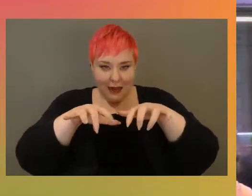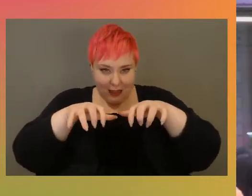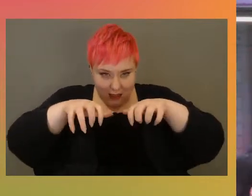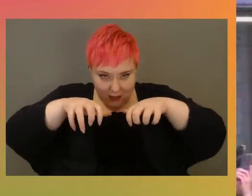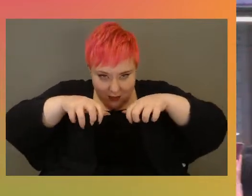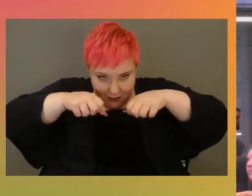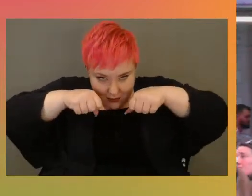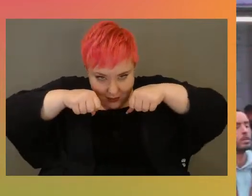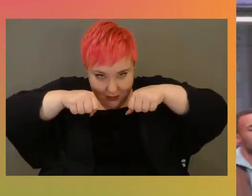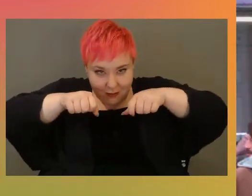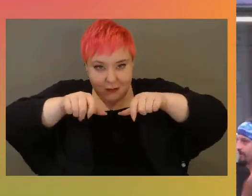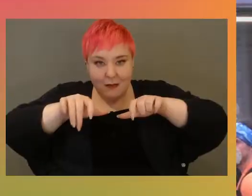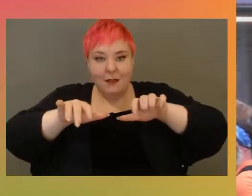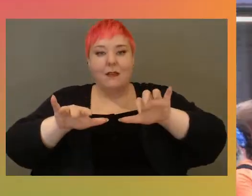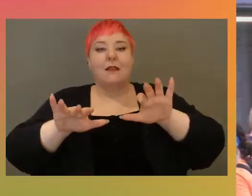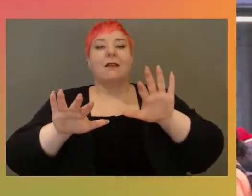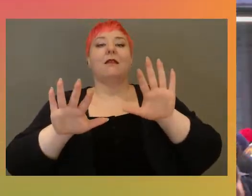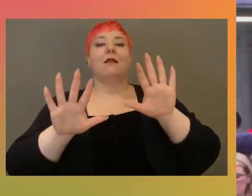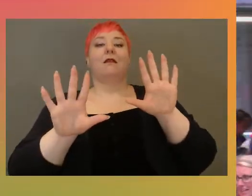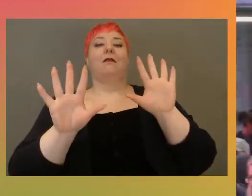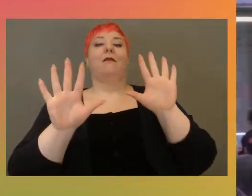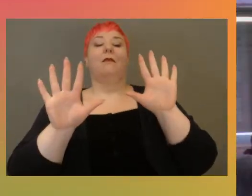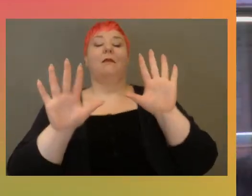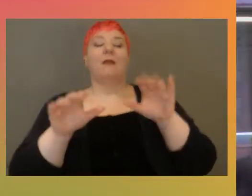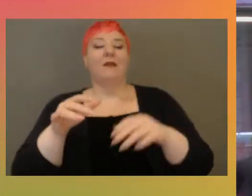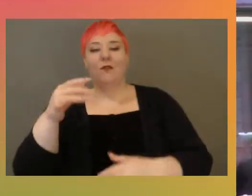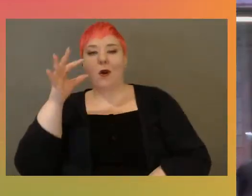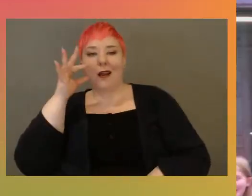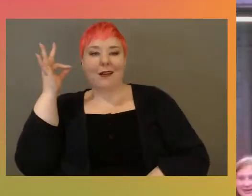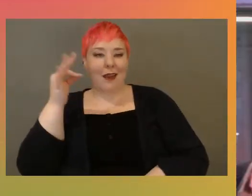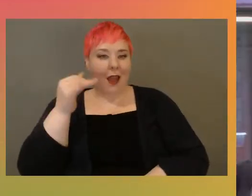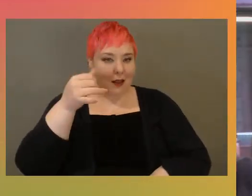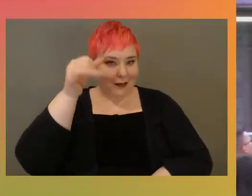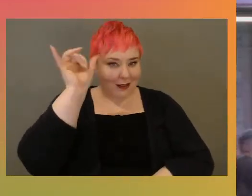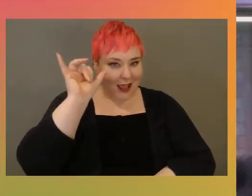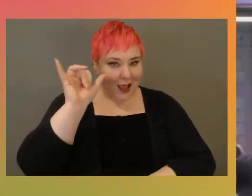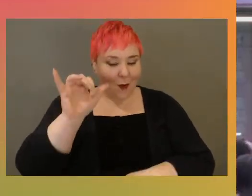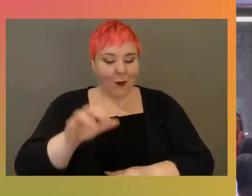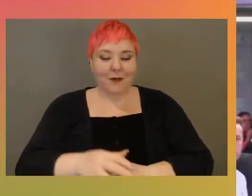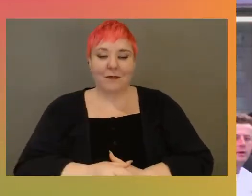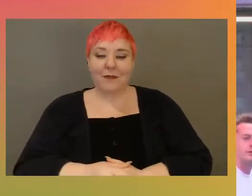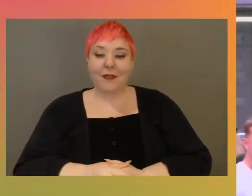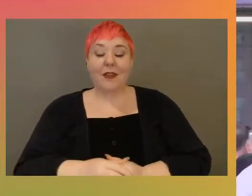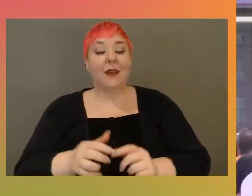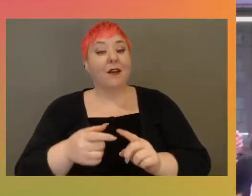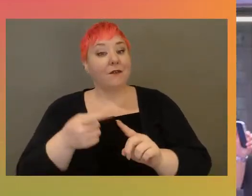COME BACK ONTO YOUR HANDS AND